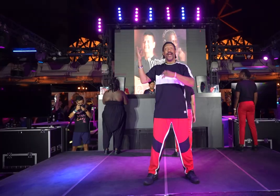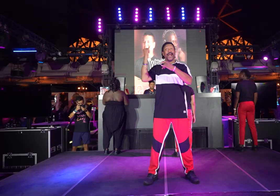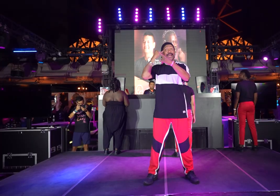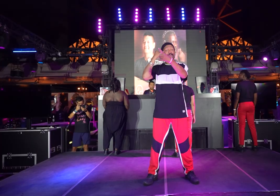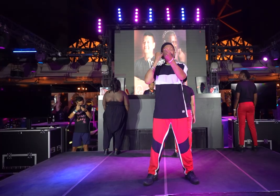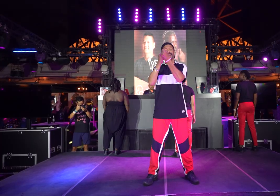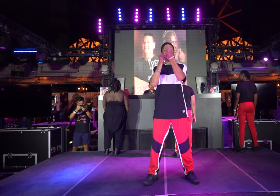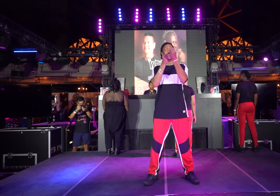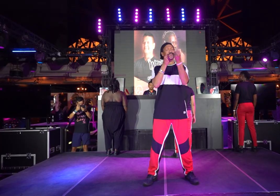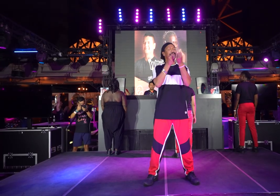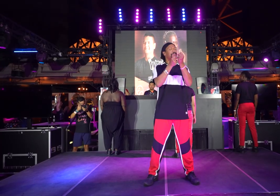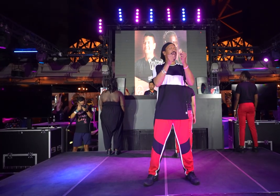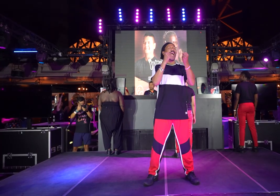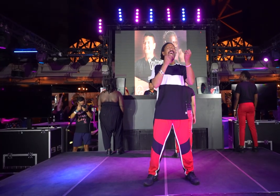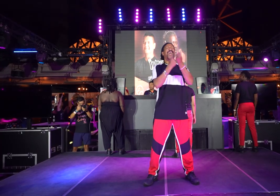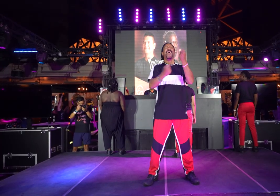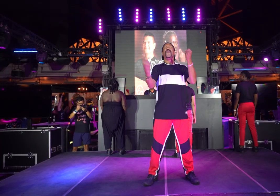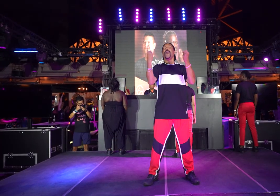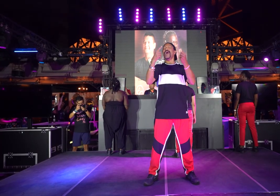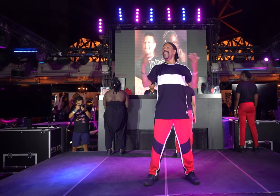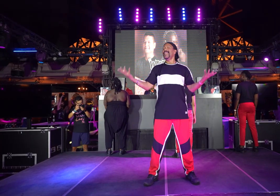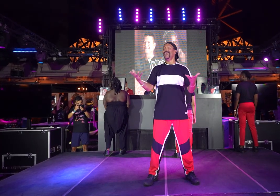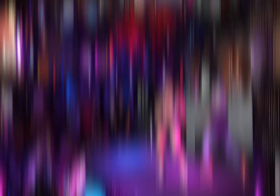If you support everyone here...